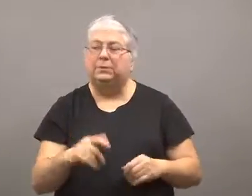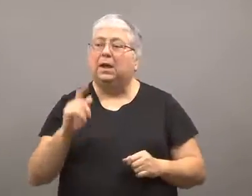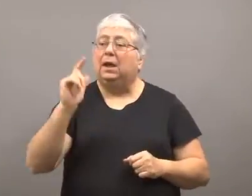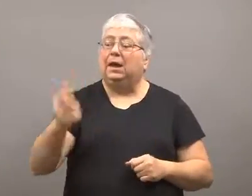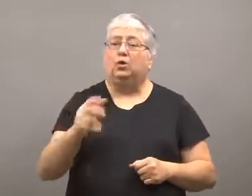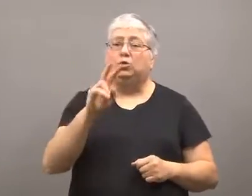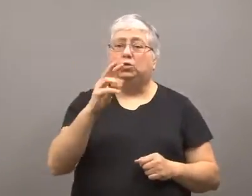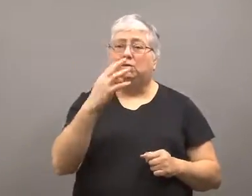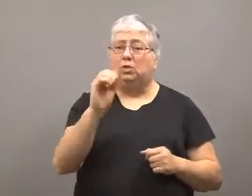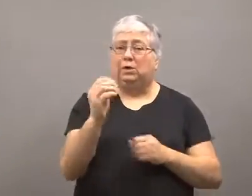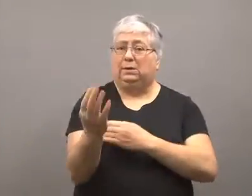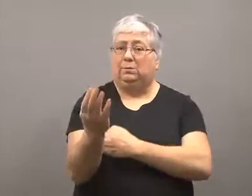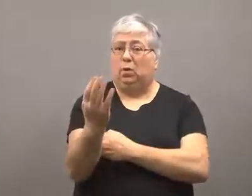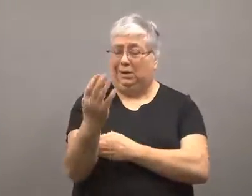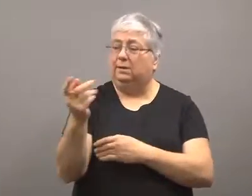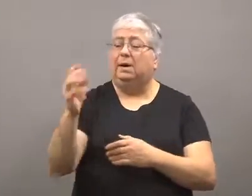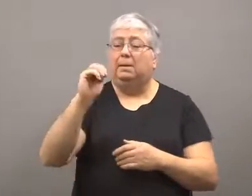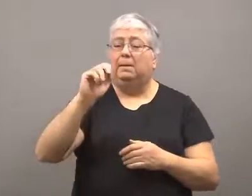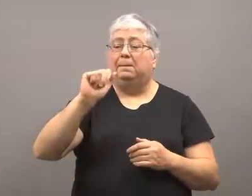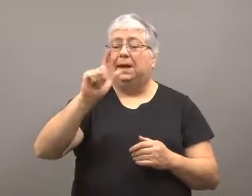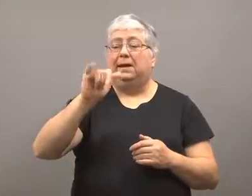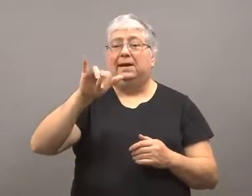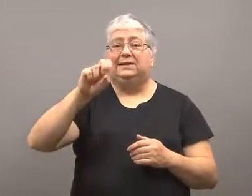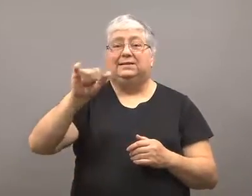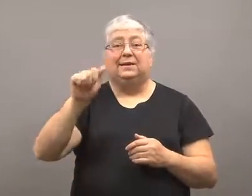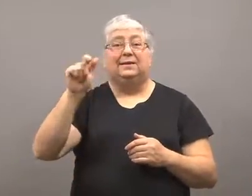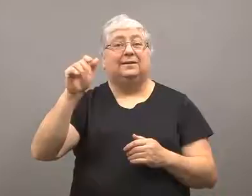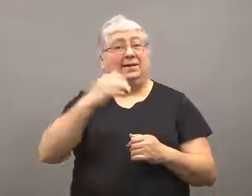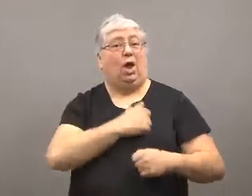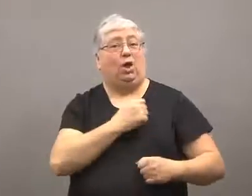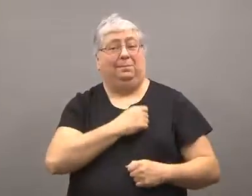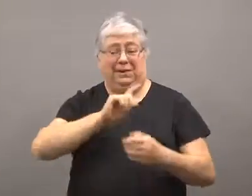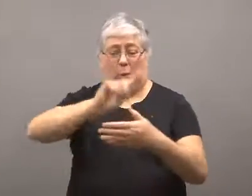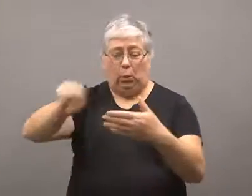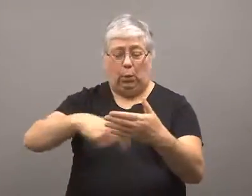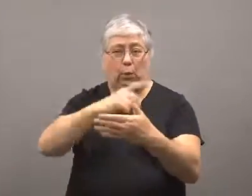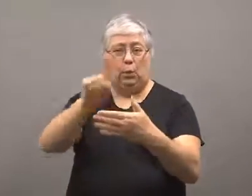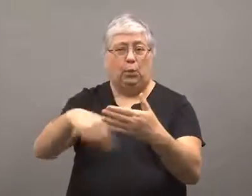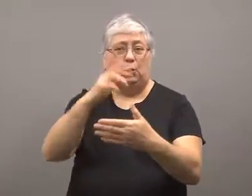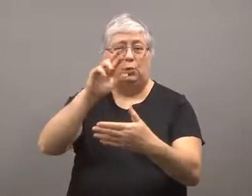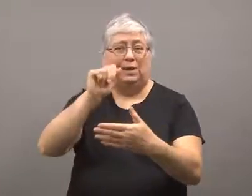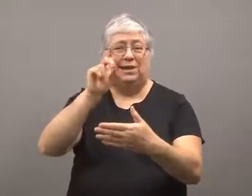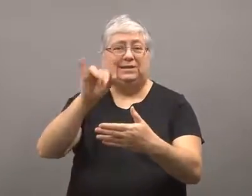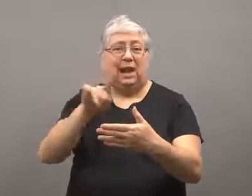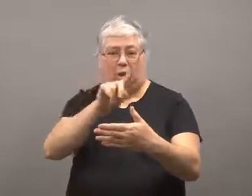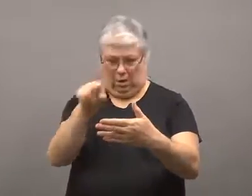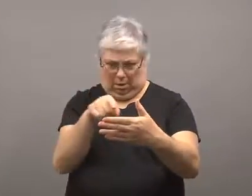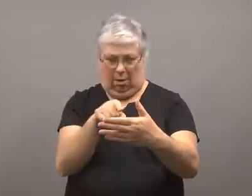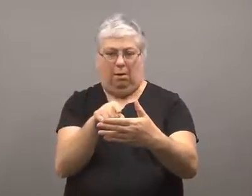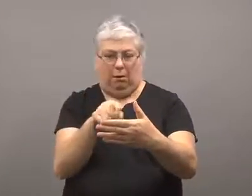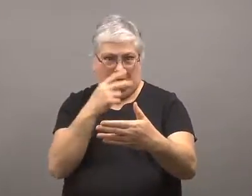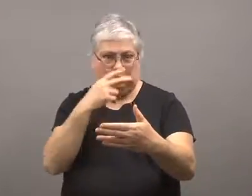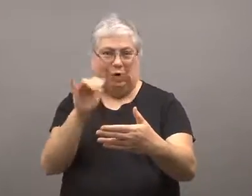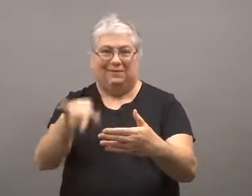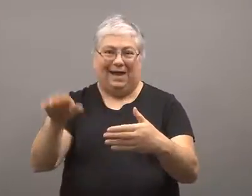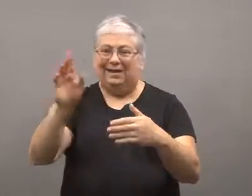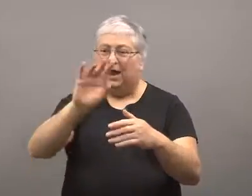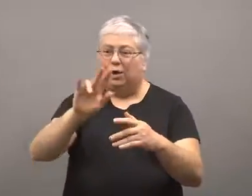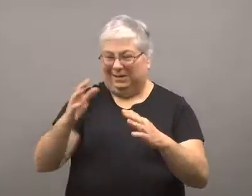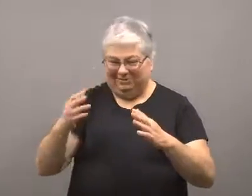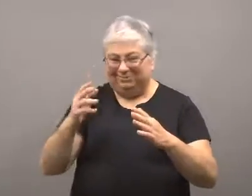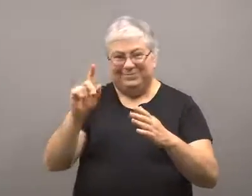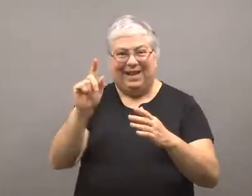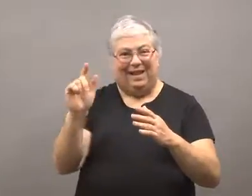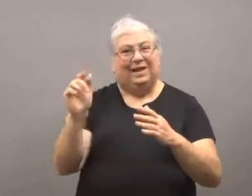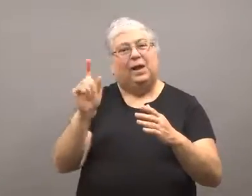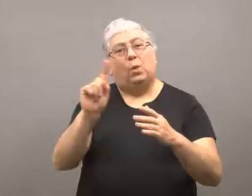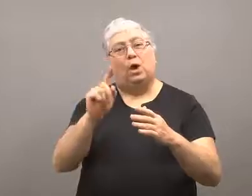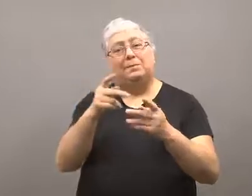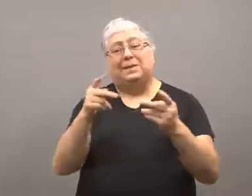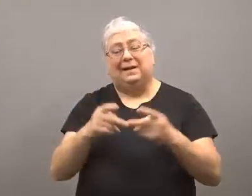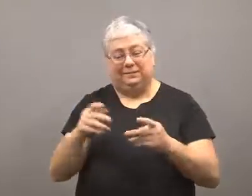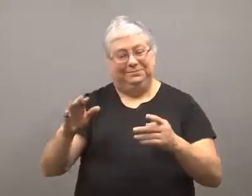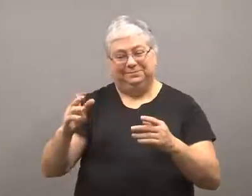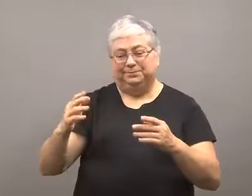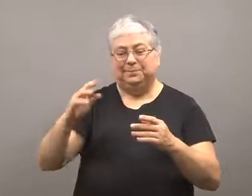At 2:40 am, Malaysian military radar picked up the plane